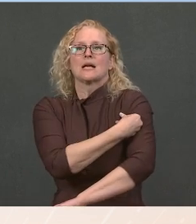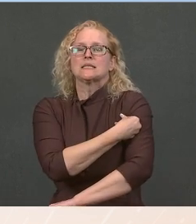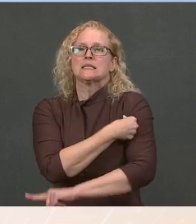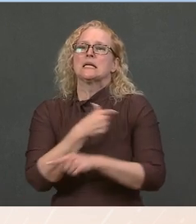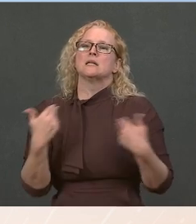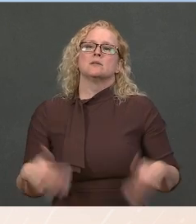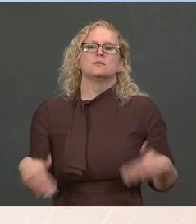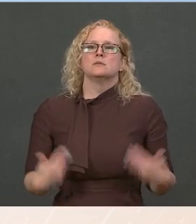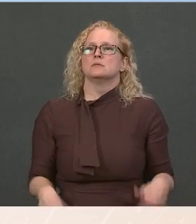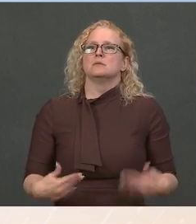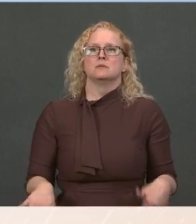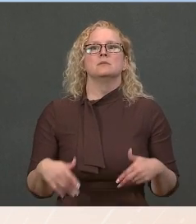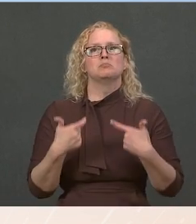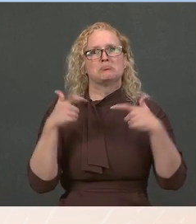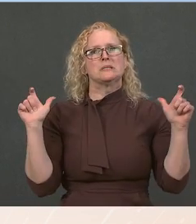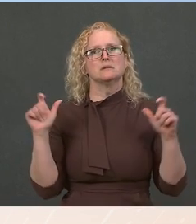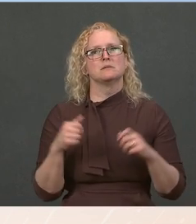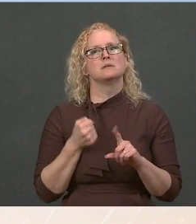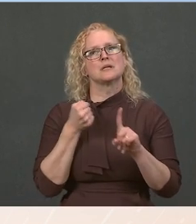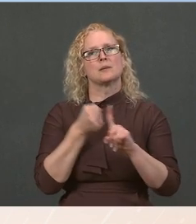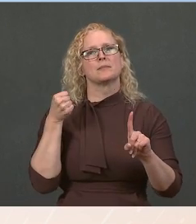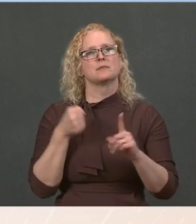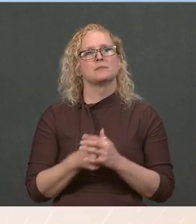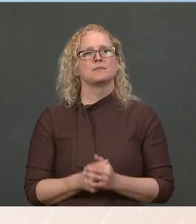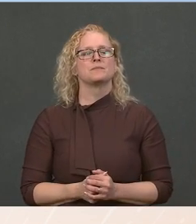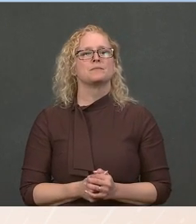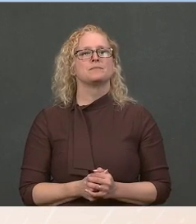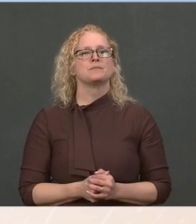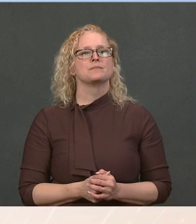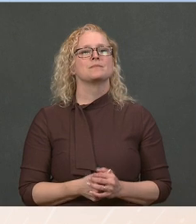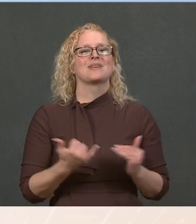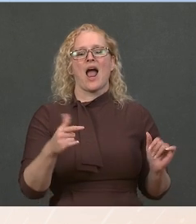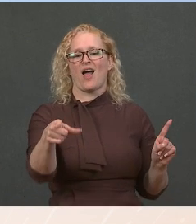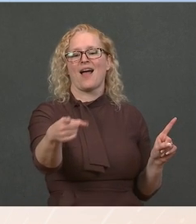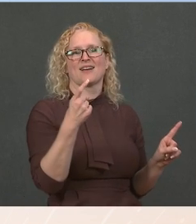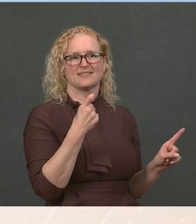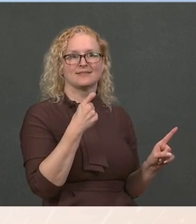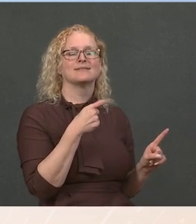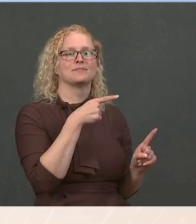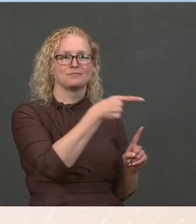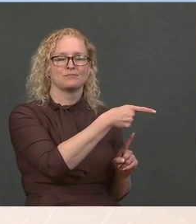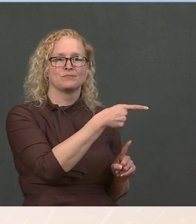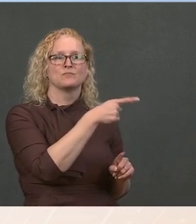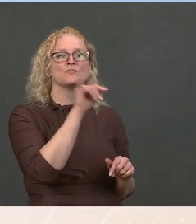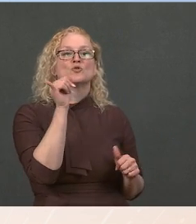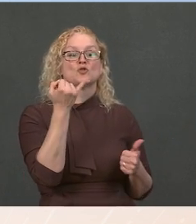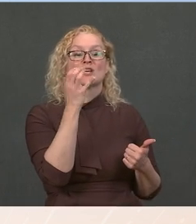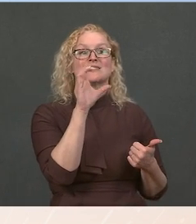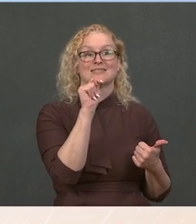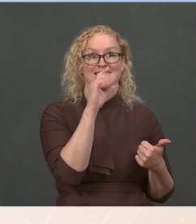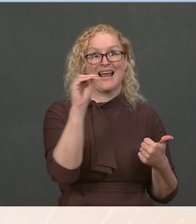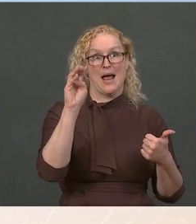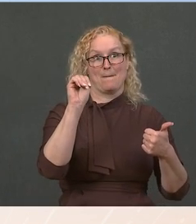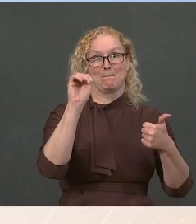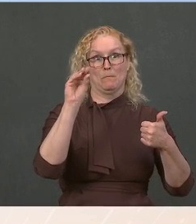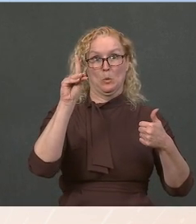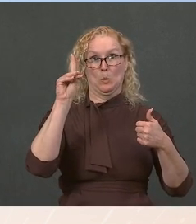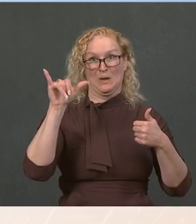The Press: Thanks, Karine. You noted JCT and Moody's. Do you guys have a sense, in terms of the Penn Wharton analysis --